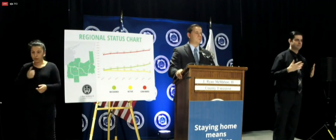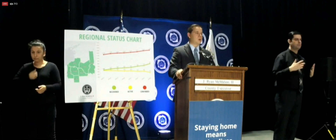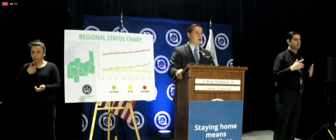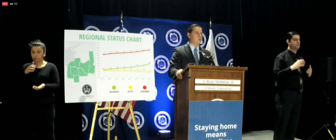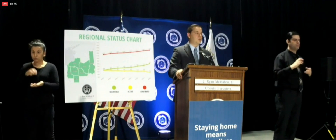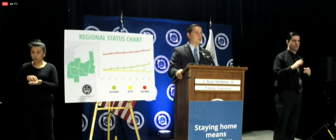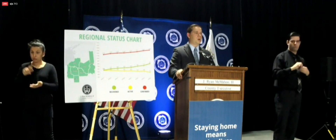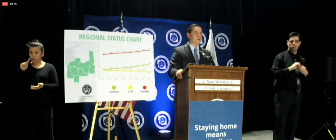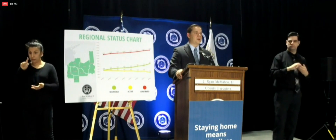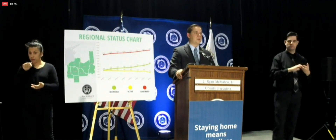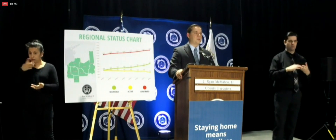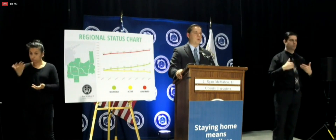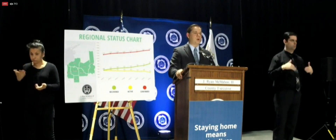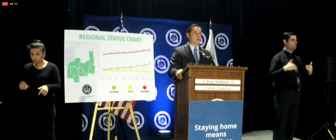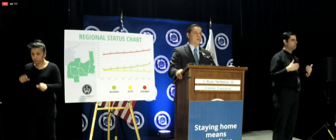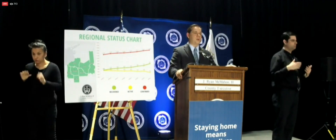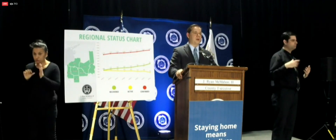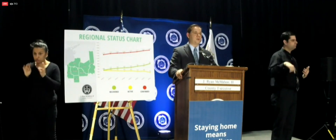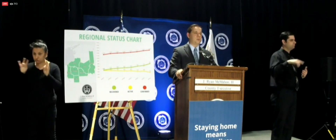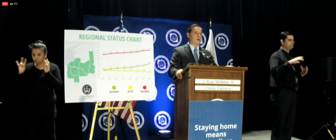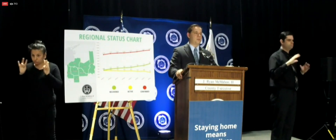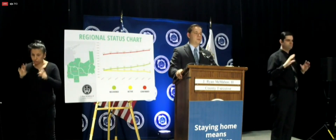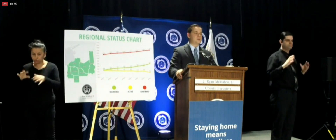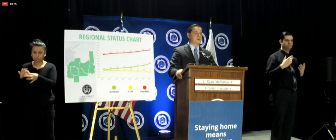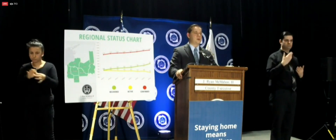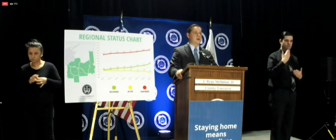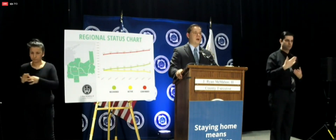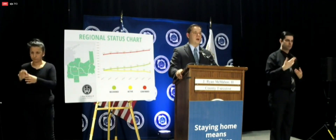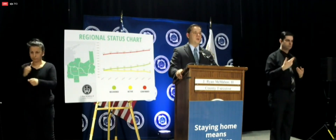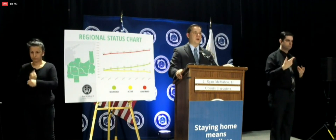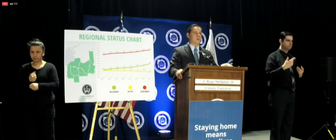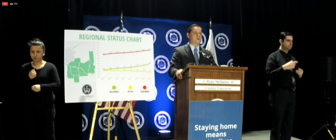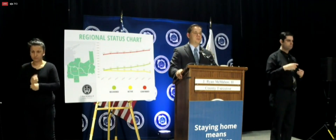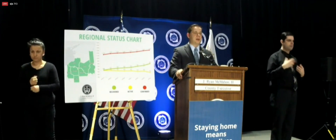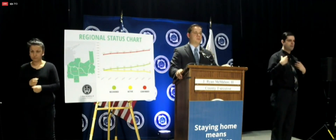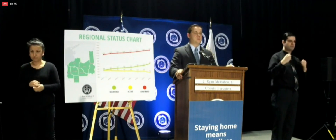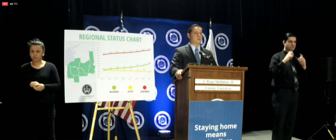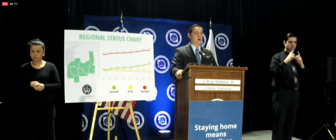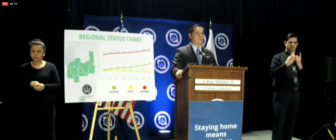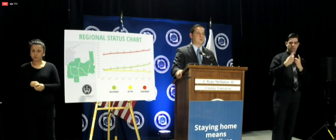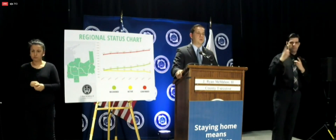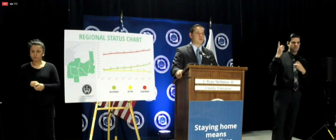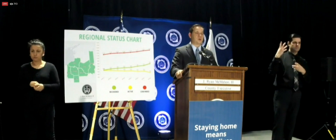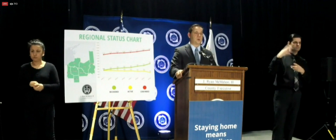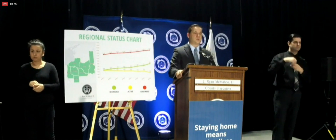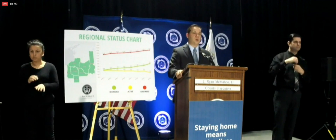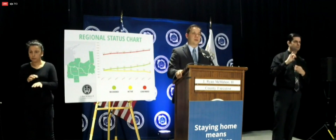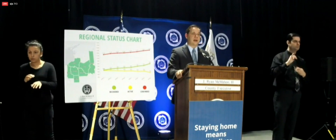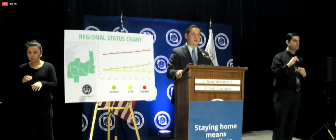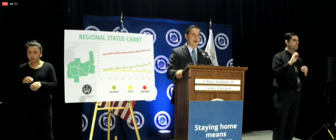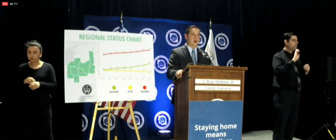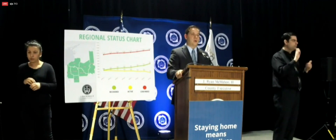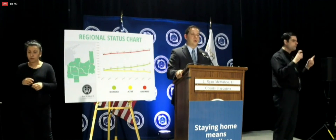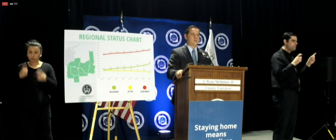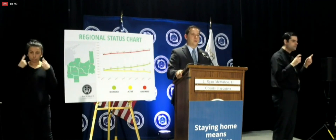SEEING WITH COUNTIES AND CITIES, WITH COUNTIES WORKING TOGETHER. WE'LL BE WORKING TOGETHER MORE WITH OUR PUBLIC HEALTH DEPARTMENTS, AND WITH OUR EMERGENCY MANAGEMENT